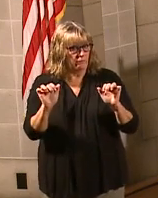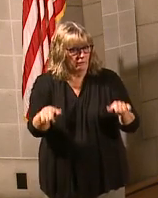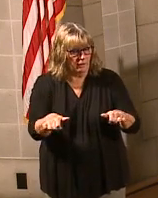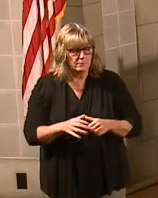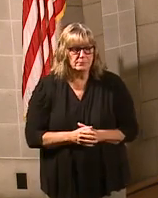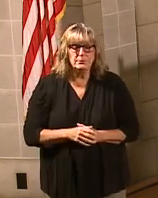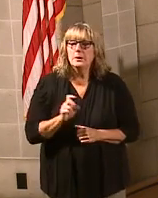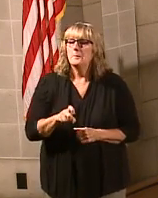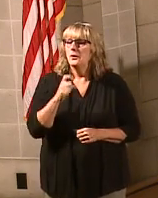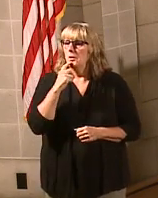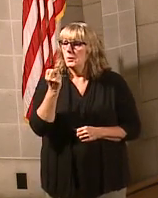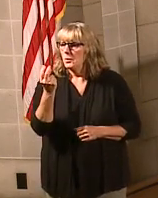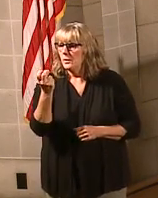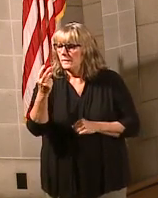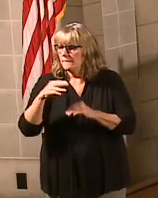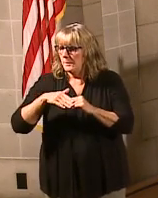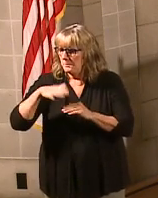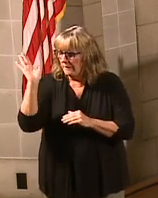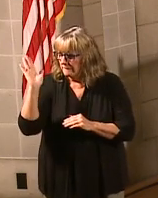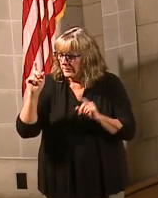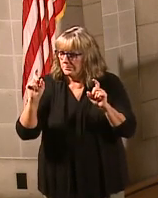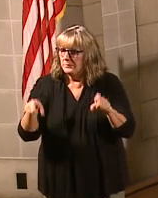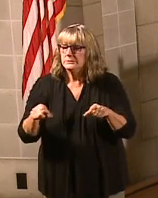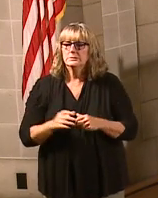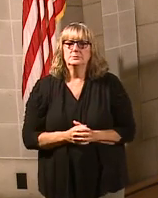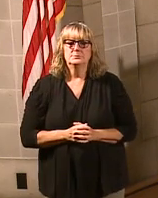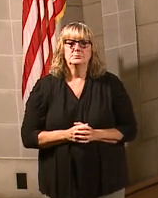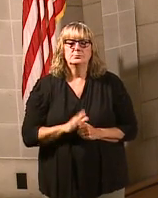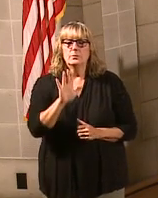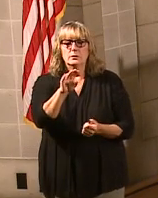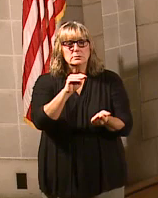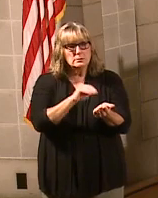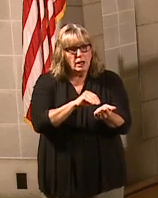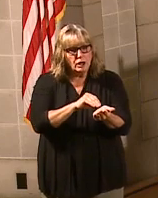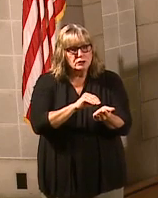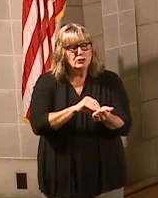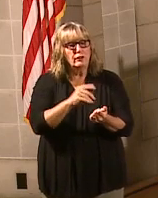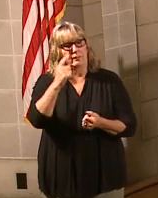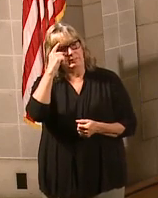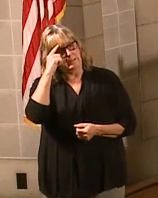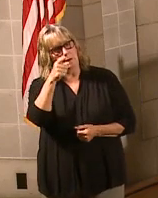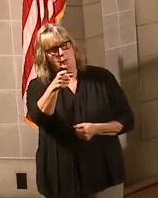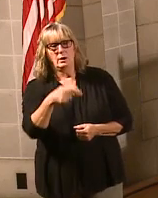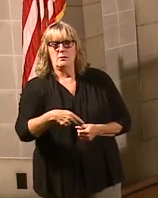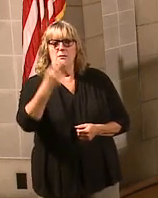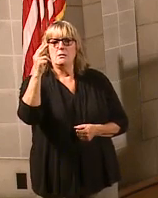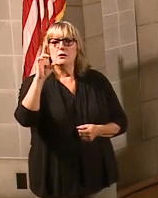VACCINATED OR NONVACCINATED.